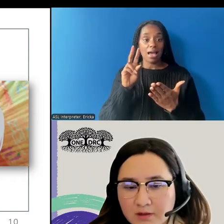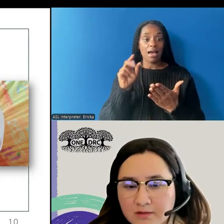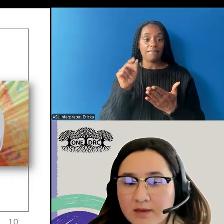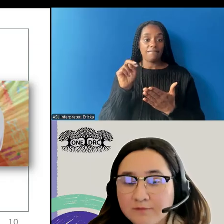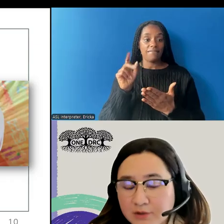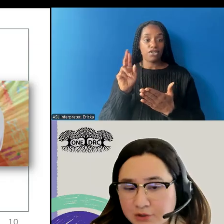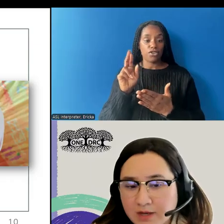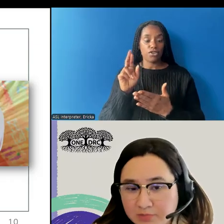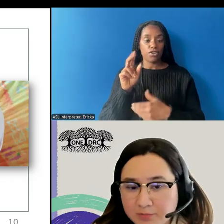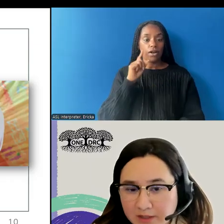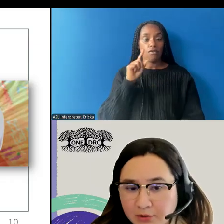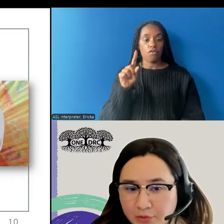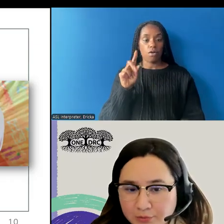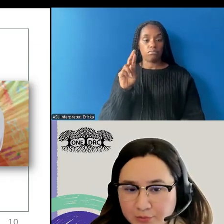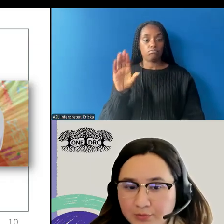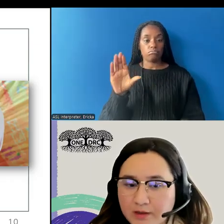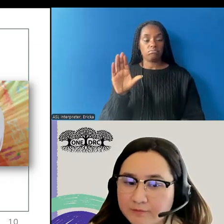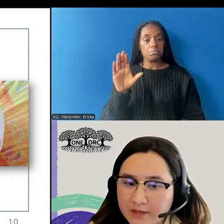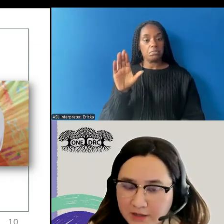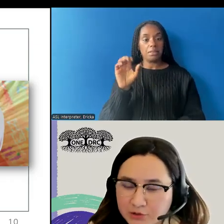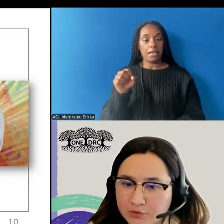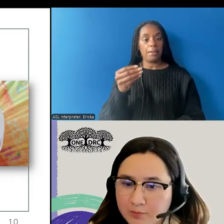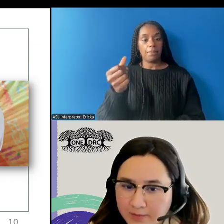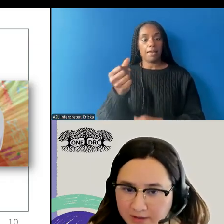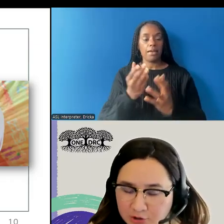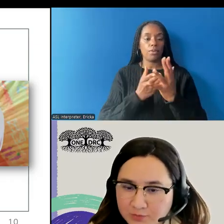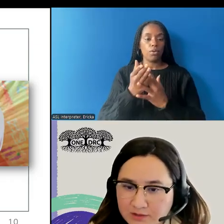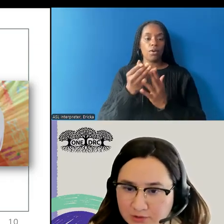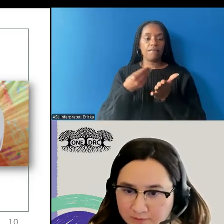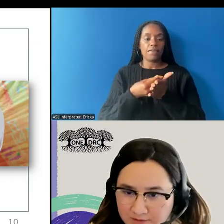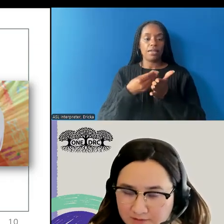then that vendor can be paid through a financial management service.